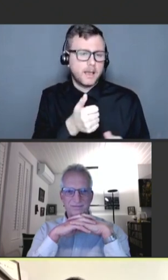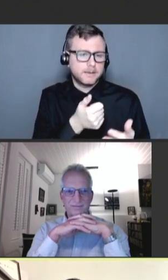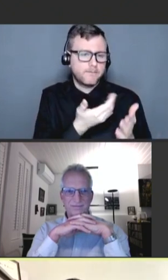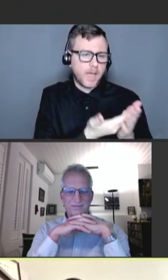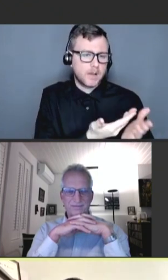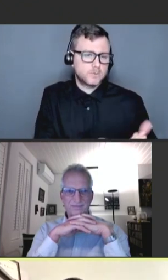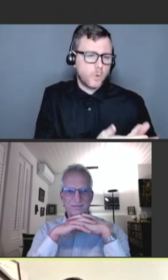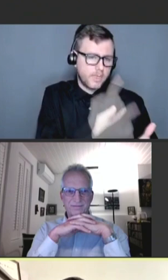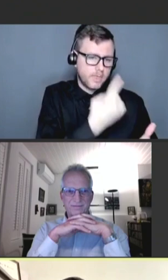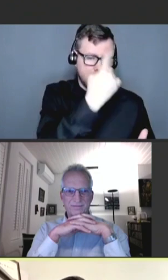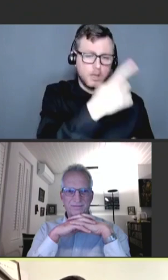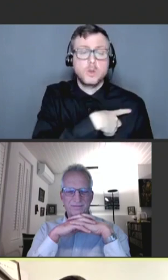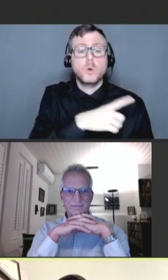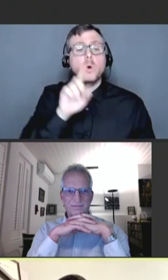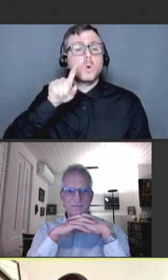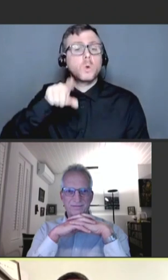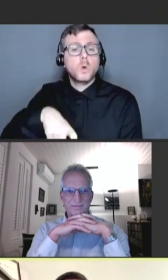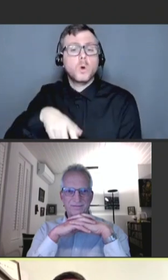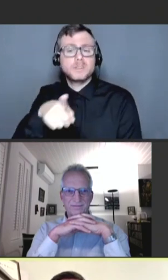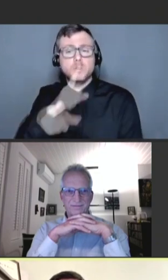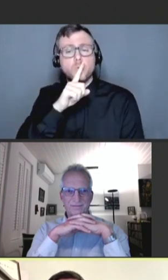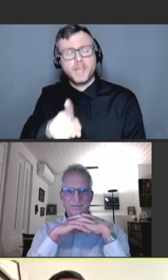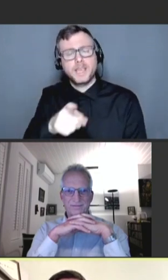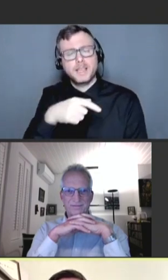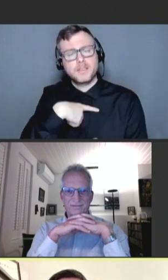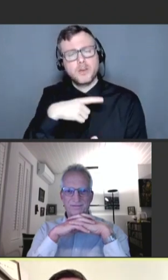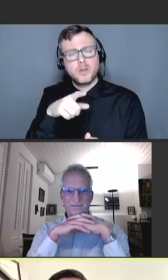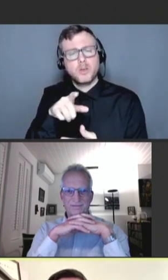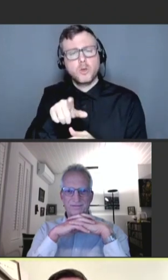You'll see that, really, the long-term effects of SARS CoV-2 infection,